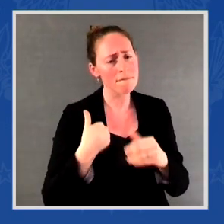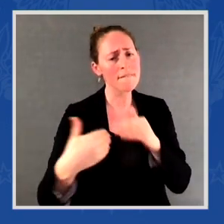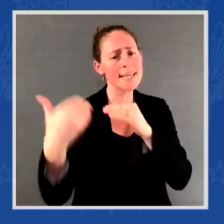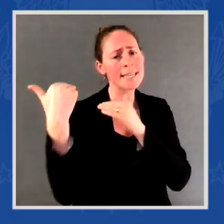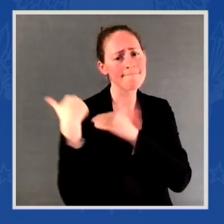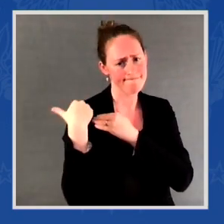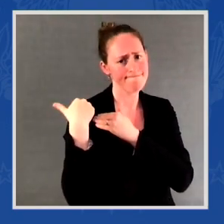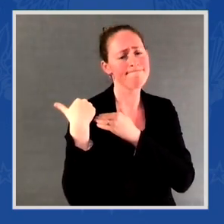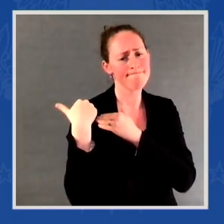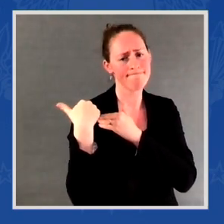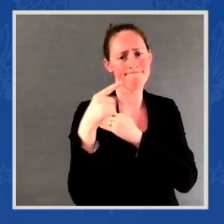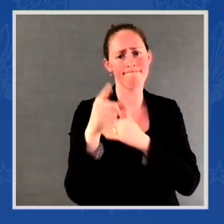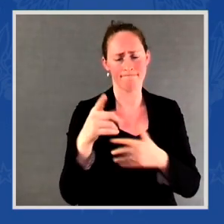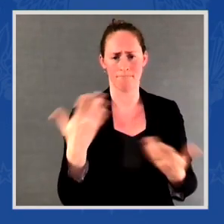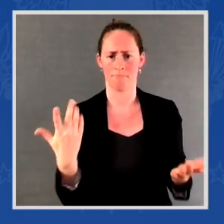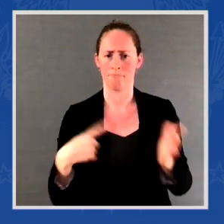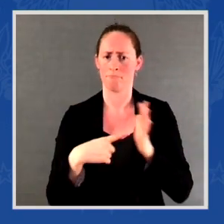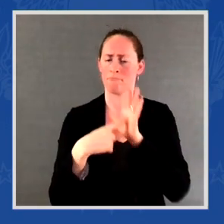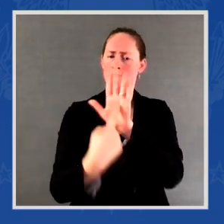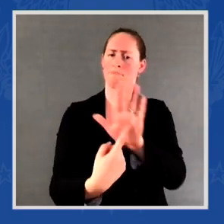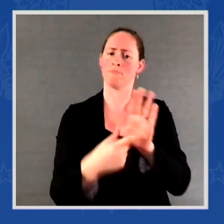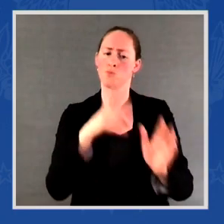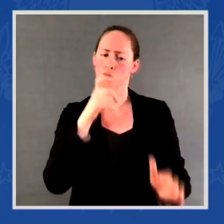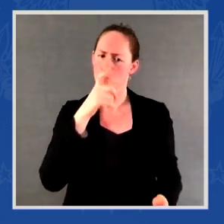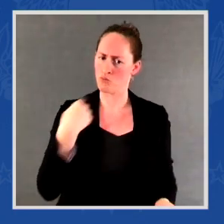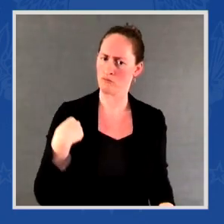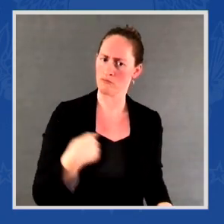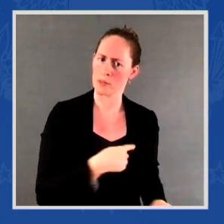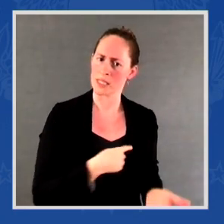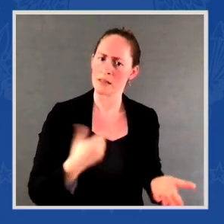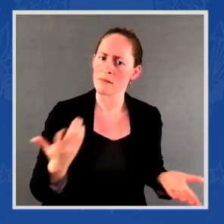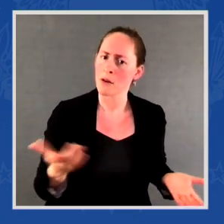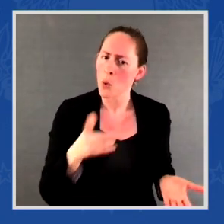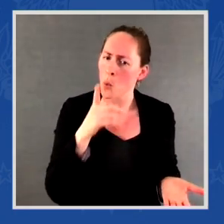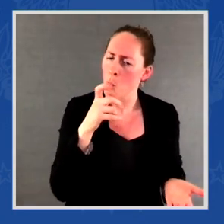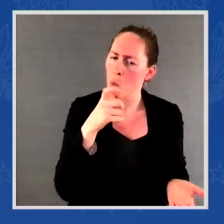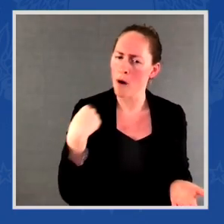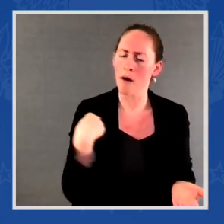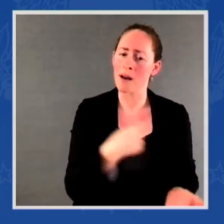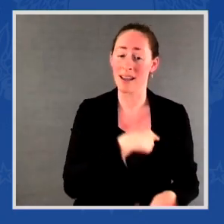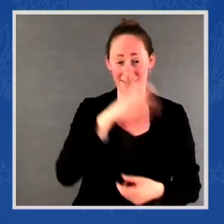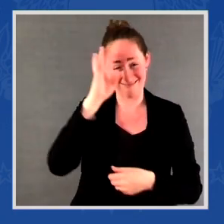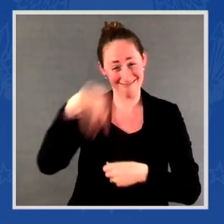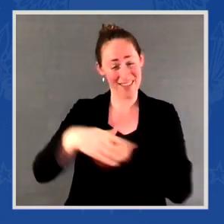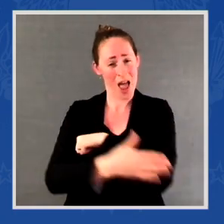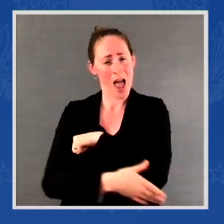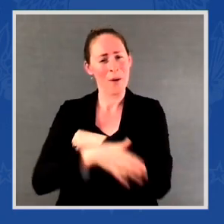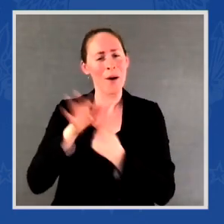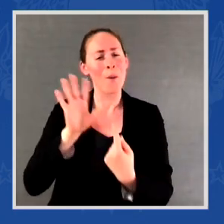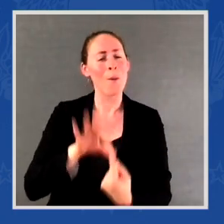America is the only -- is a unique nation. We're the only nation formed based on an idea --